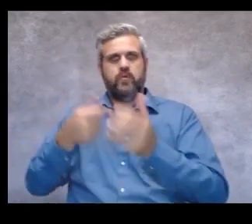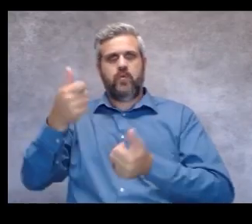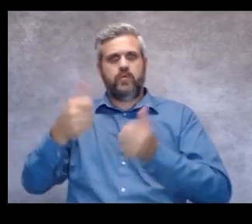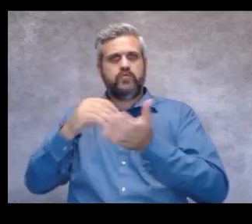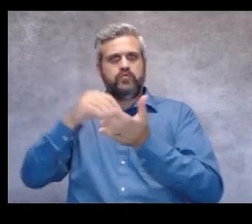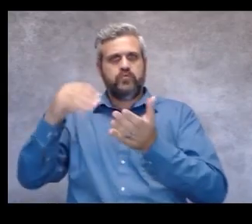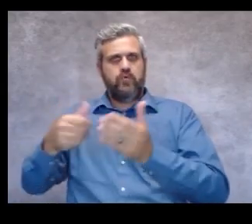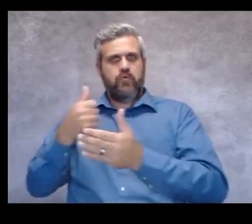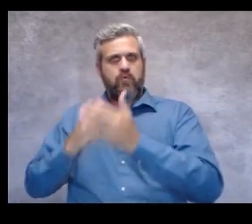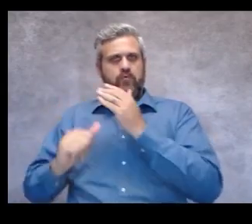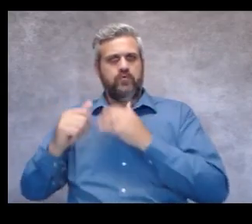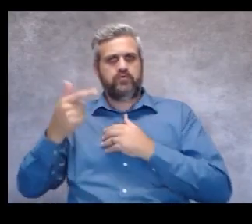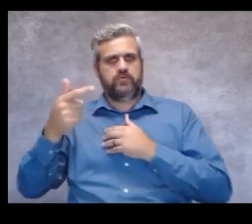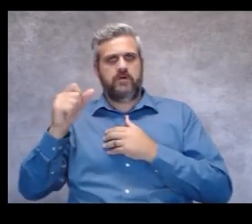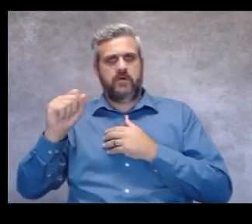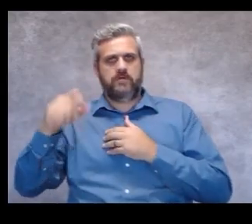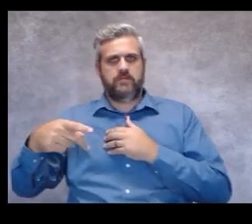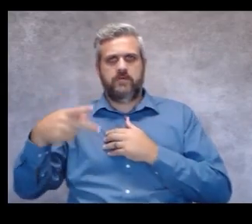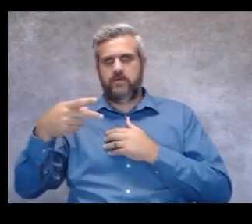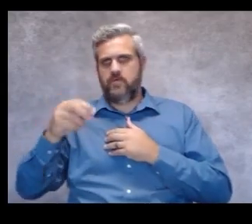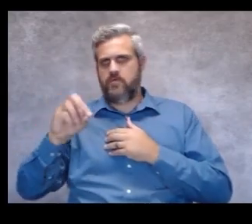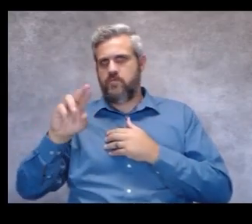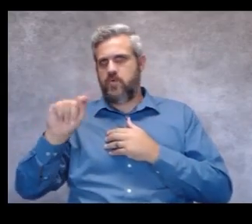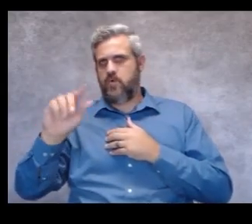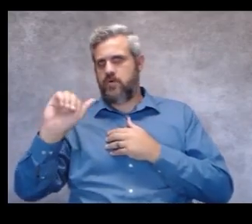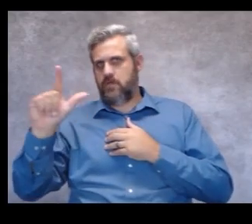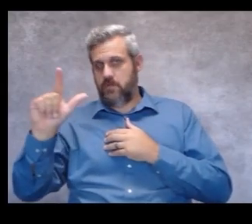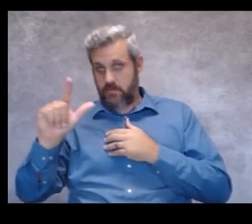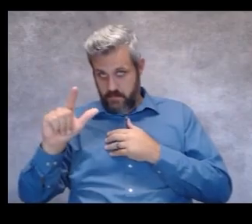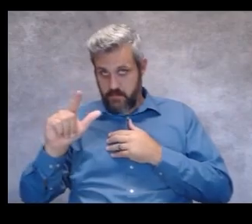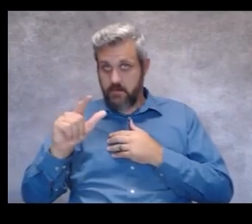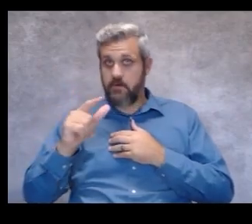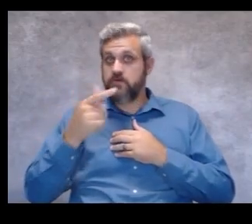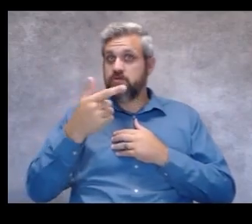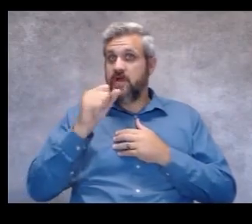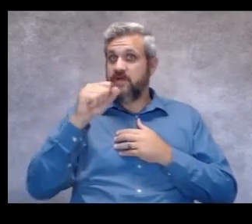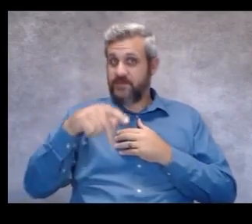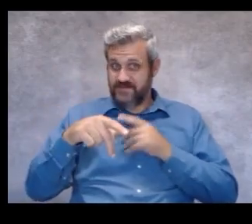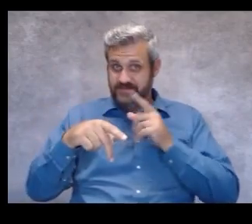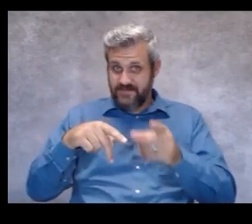portal. The portal update tool for the GSSP will